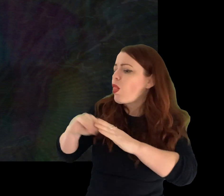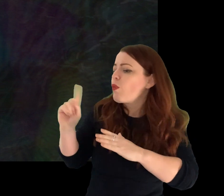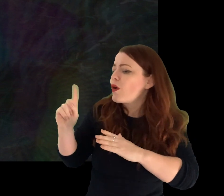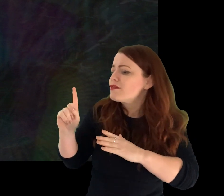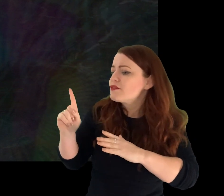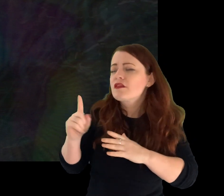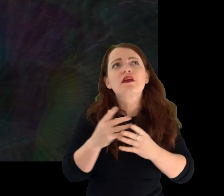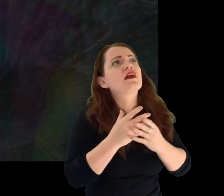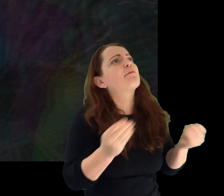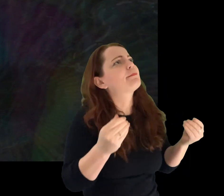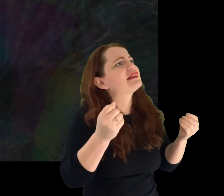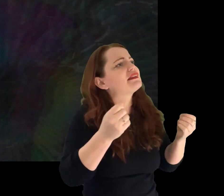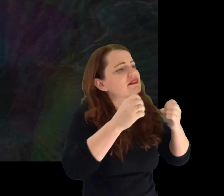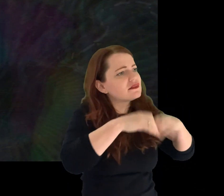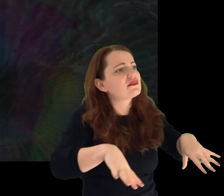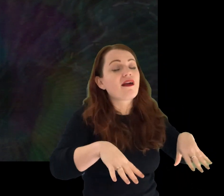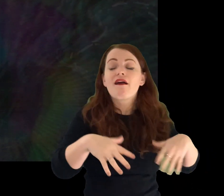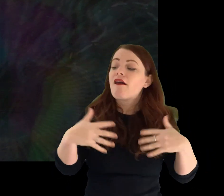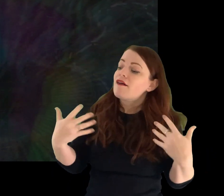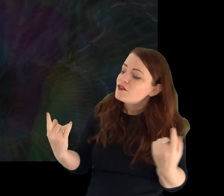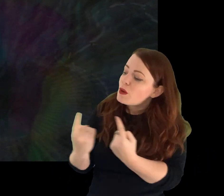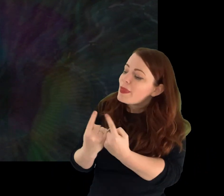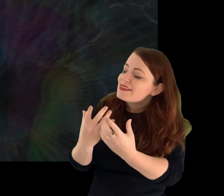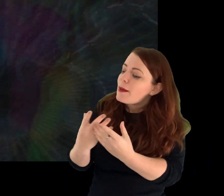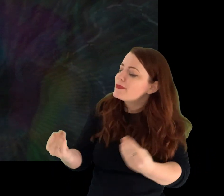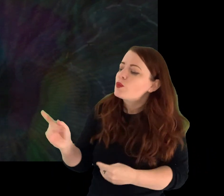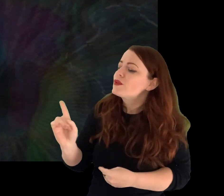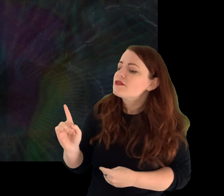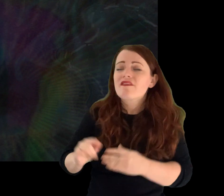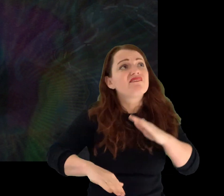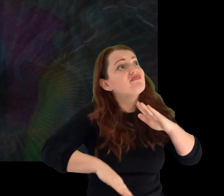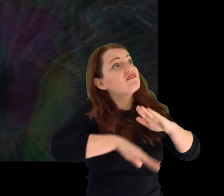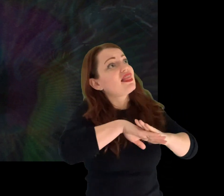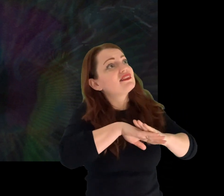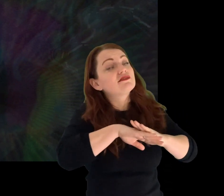“Empty it?” “Yes” “And what can you do with a thing that is empty?” “Fill it”